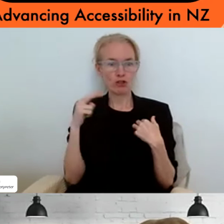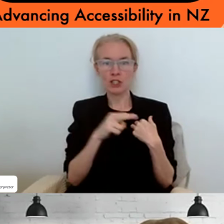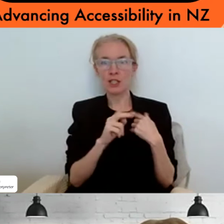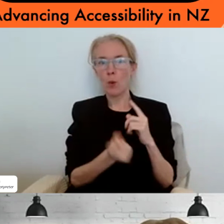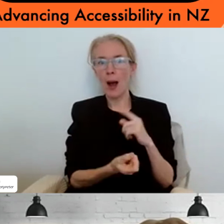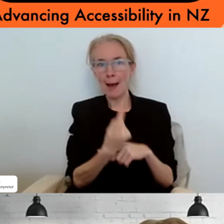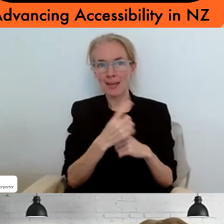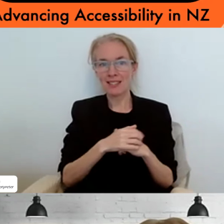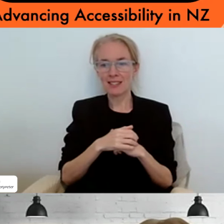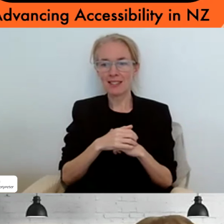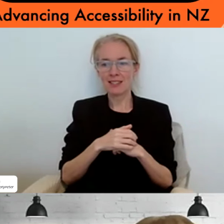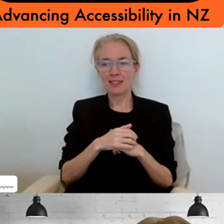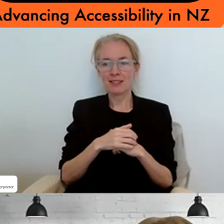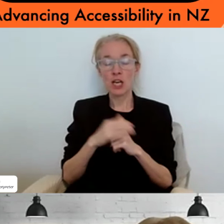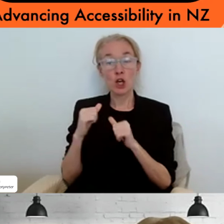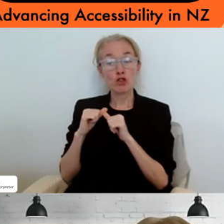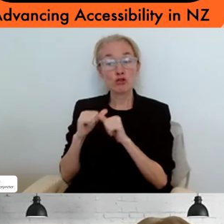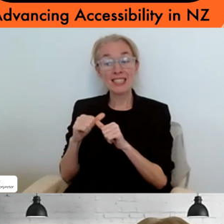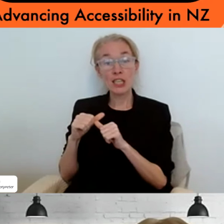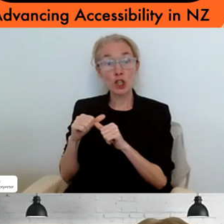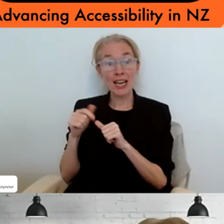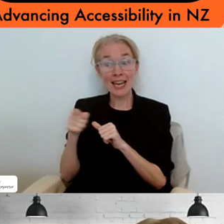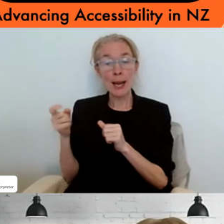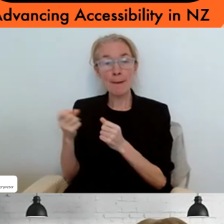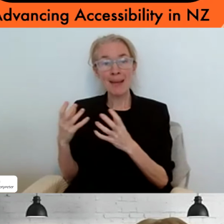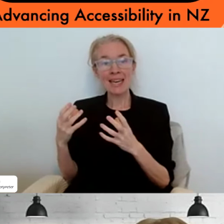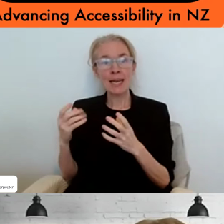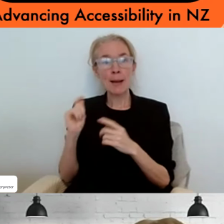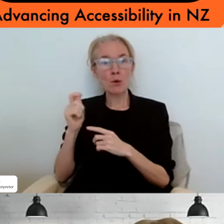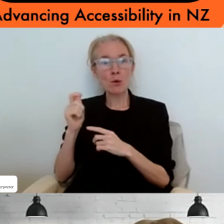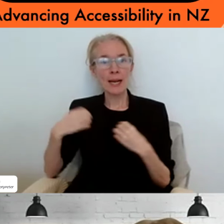to actually add cost to homes and it's that whole affordability.